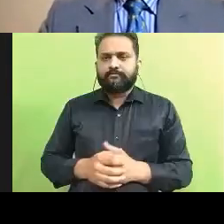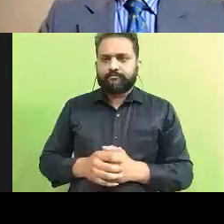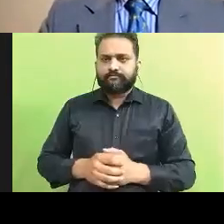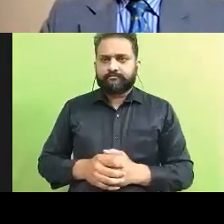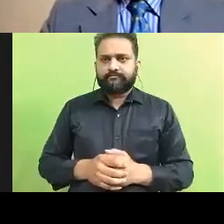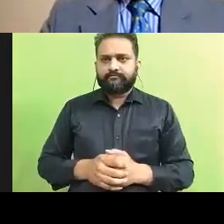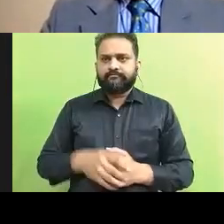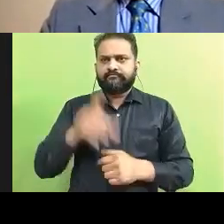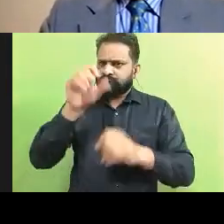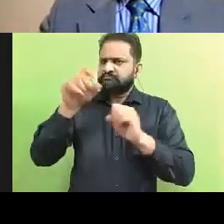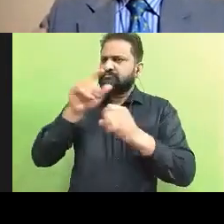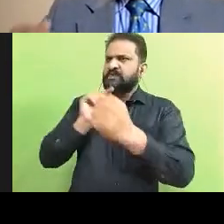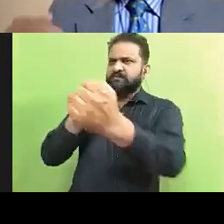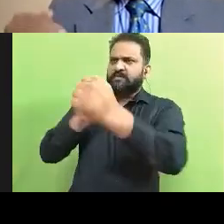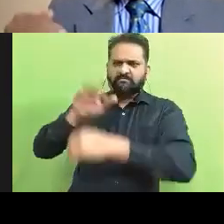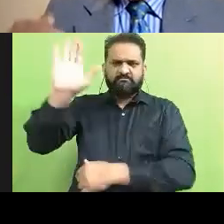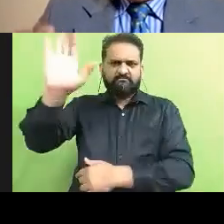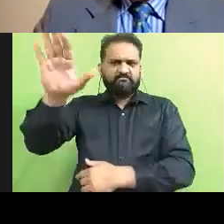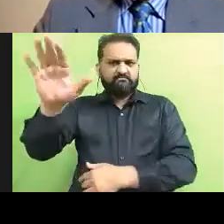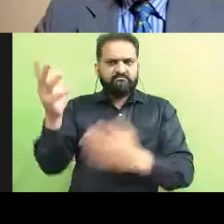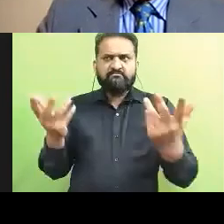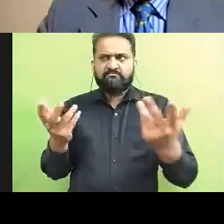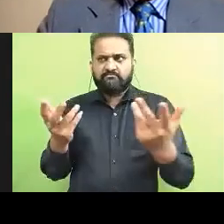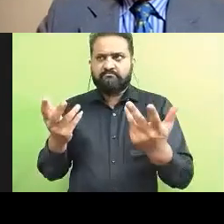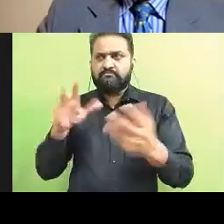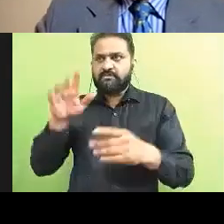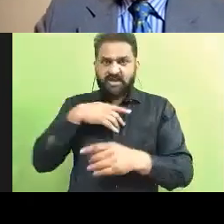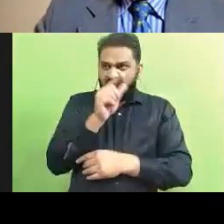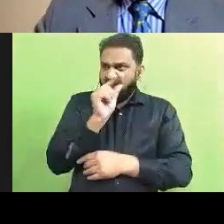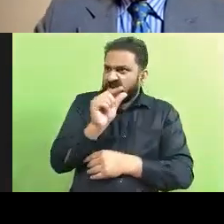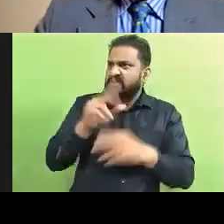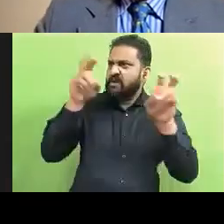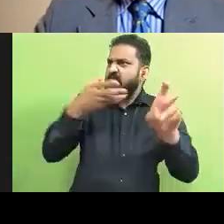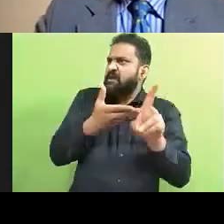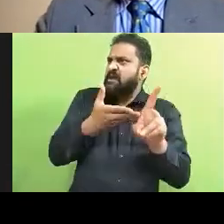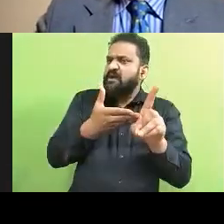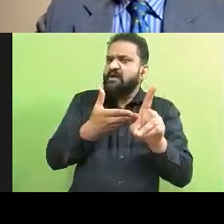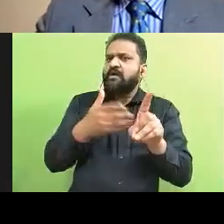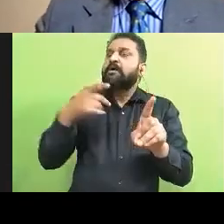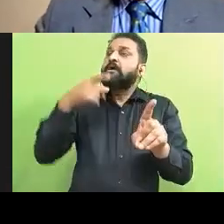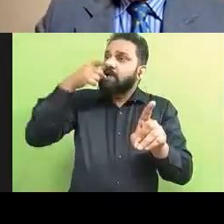and say that it was an urgent matter therefore we send it by email